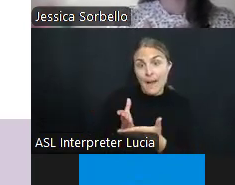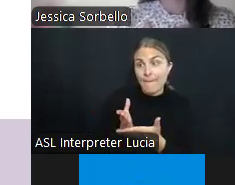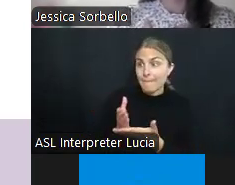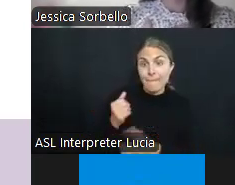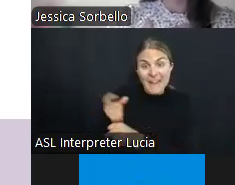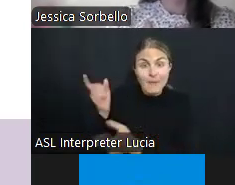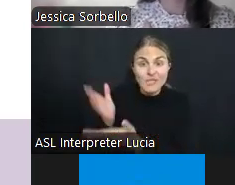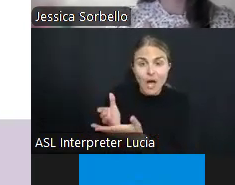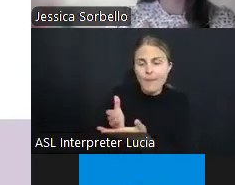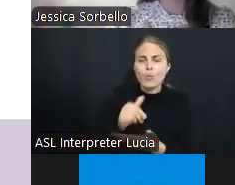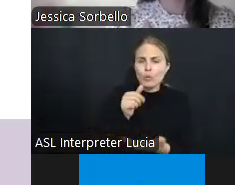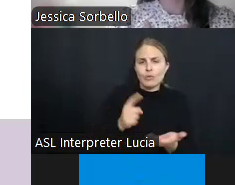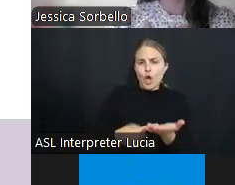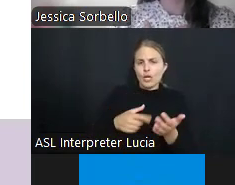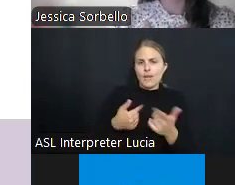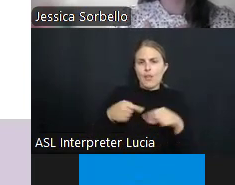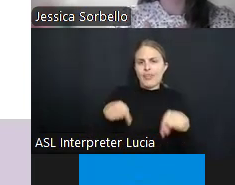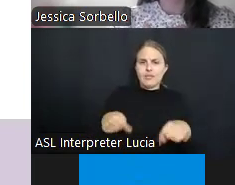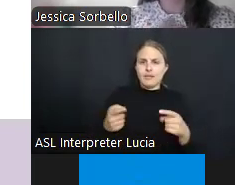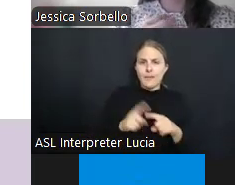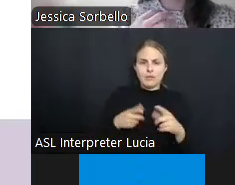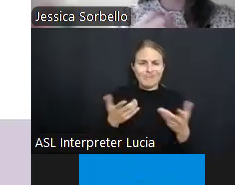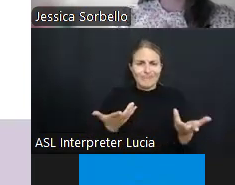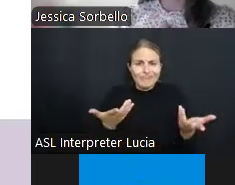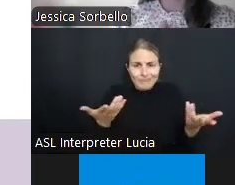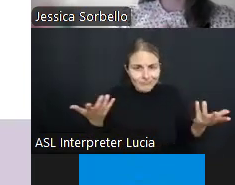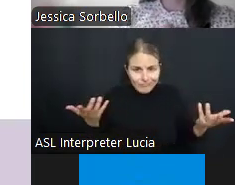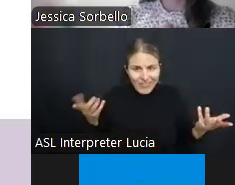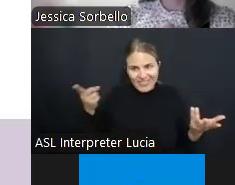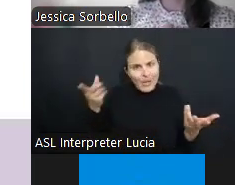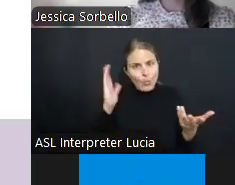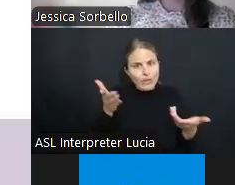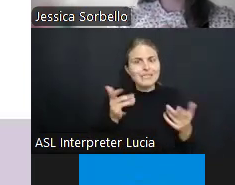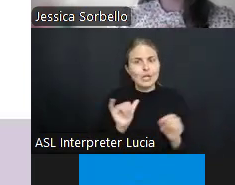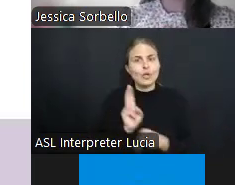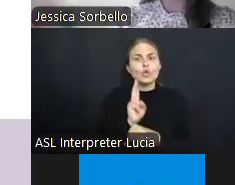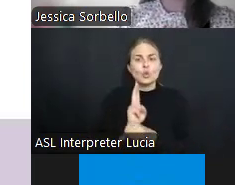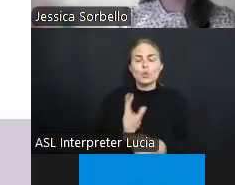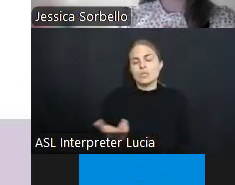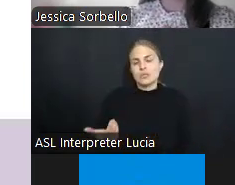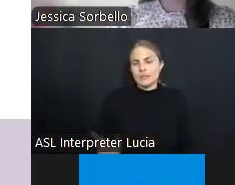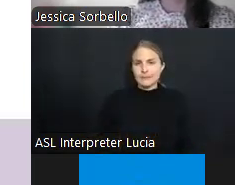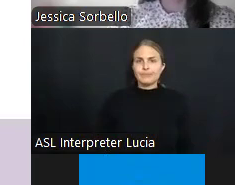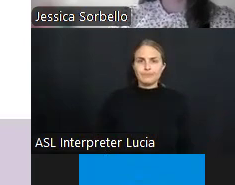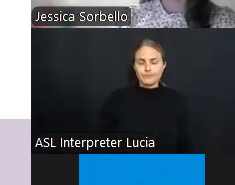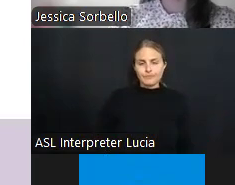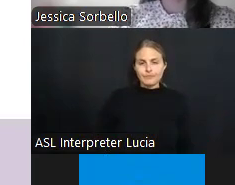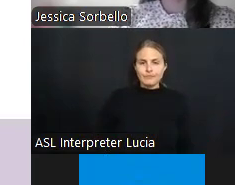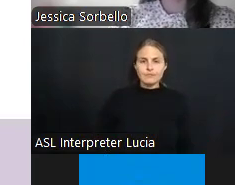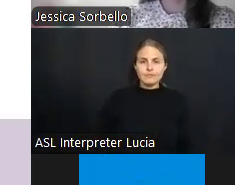. Our desire for abstinence is simply our desire for abstinence. It is not a goal we can put on any of our